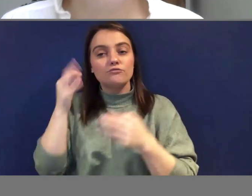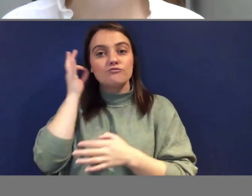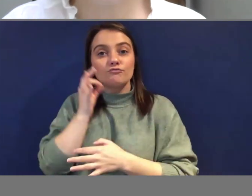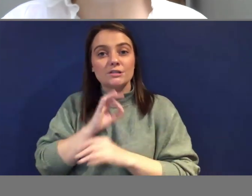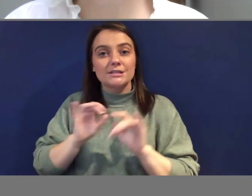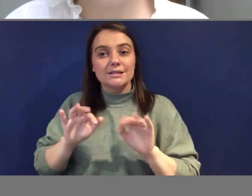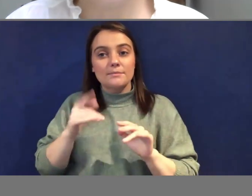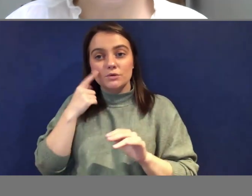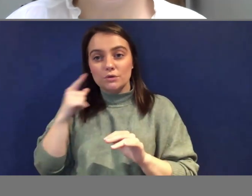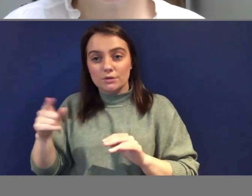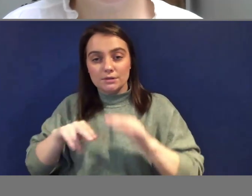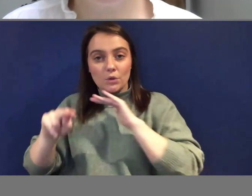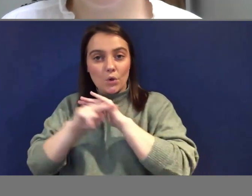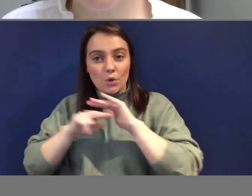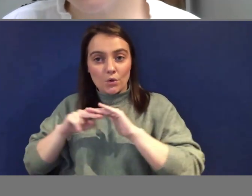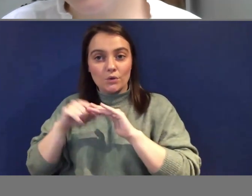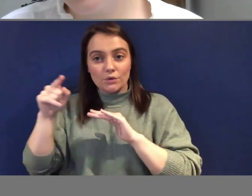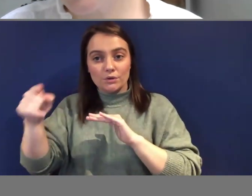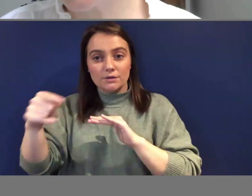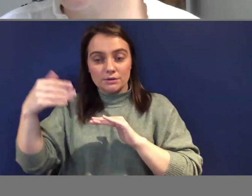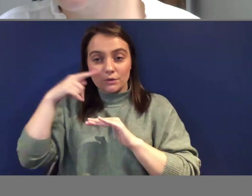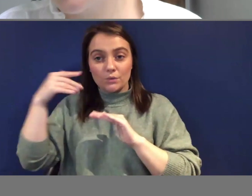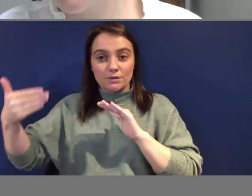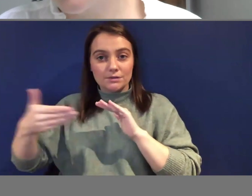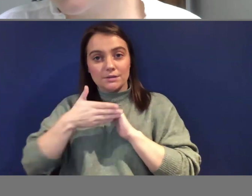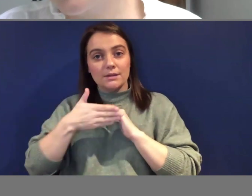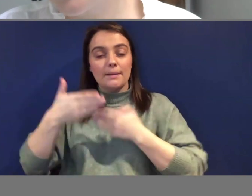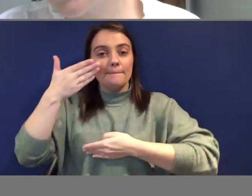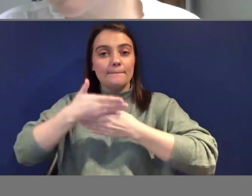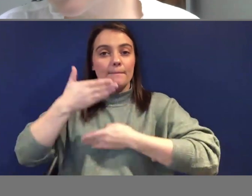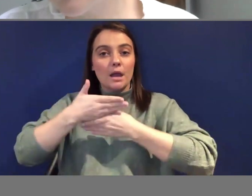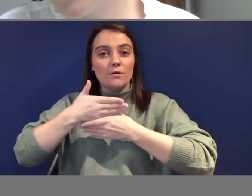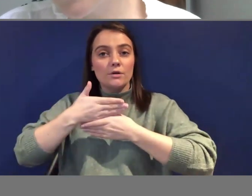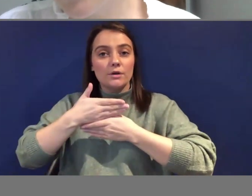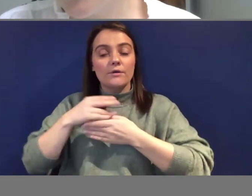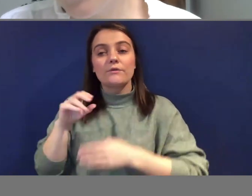forming that barrier to the under croft of the stairs and then the image on the right hand side